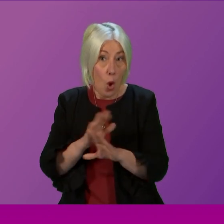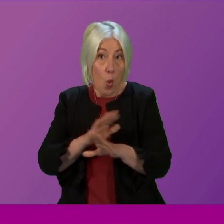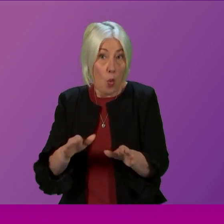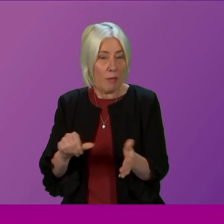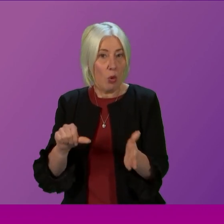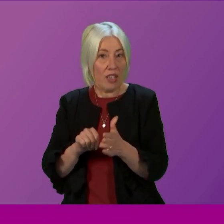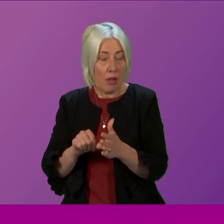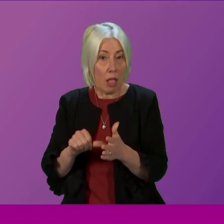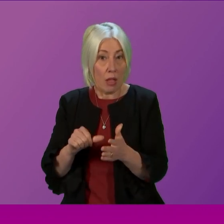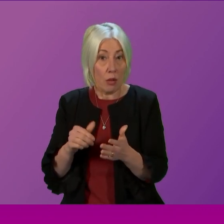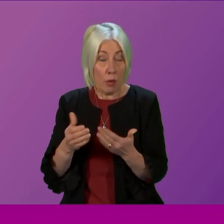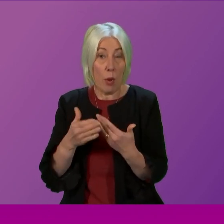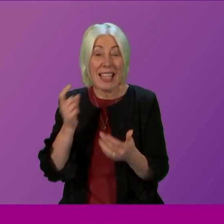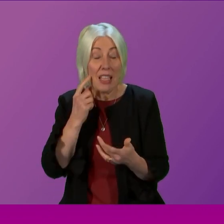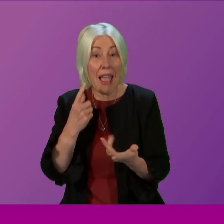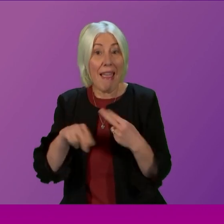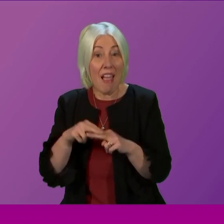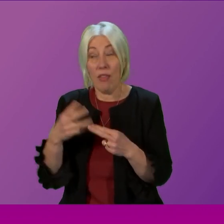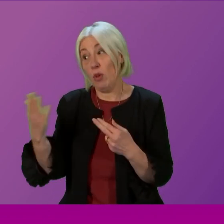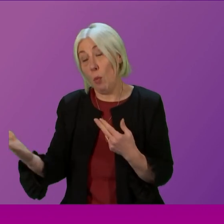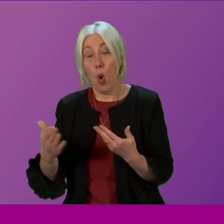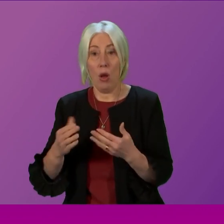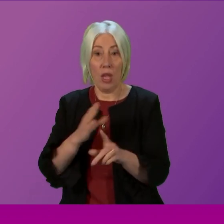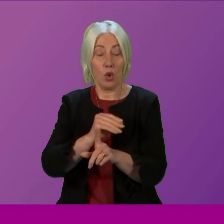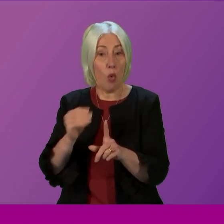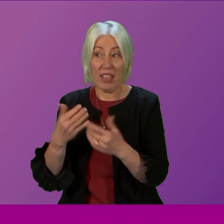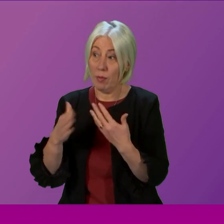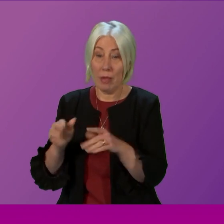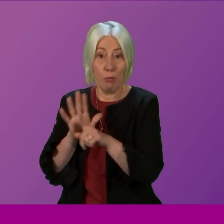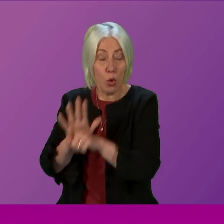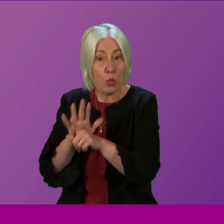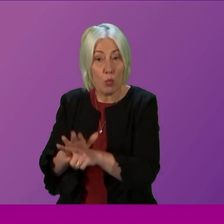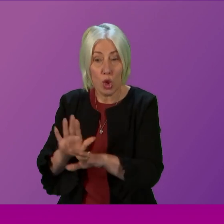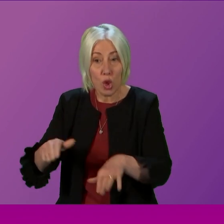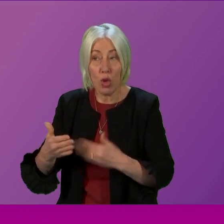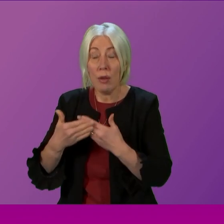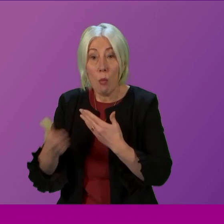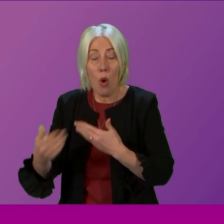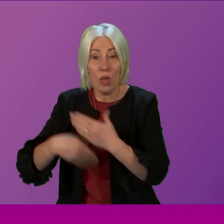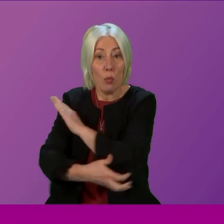not have a Tory Government pushing more children into poverty every single week. Thank you, members.